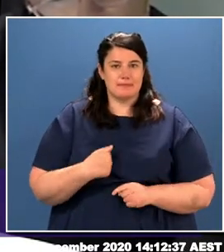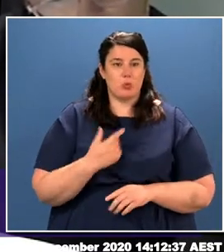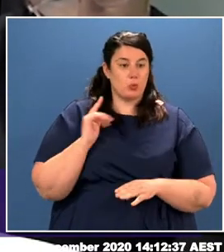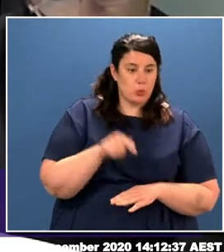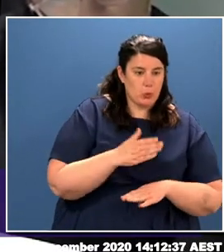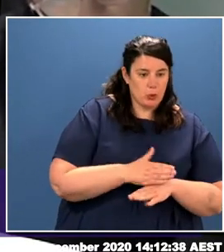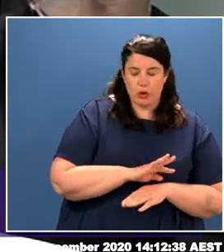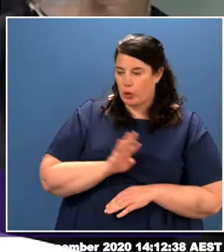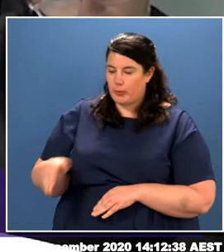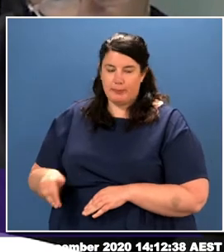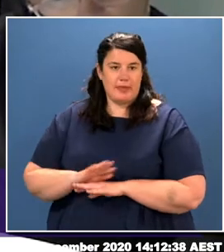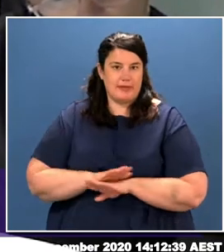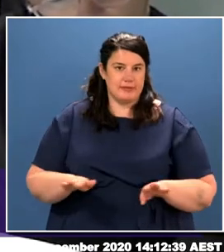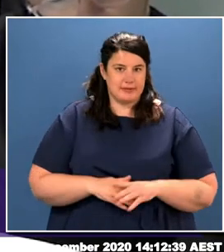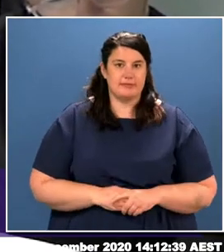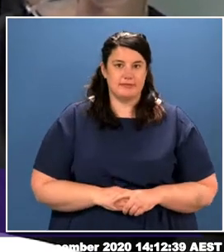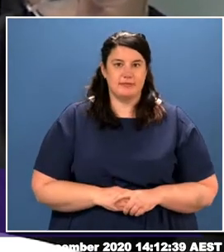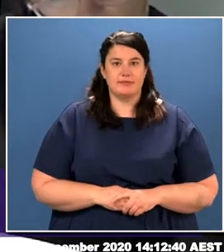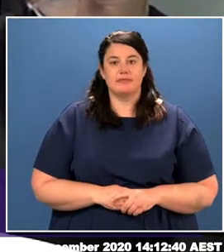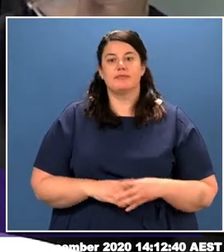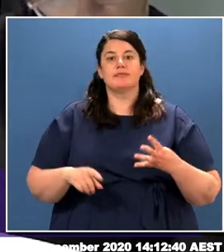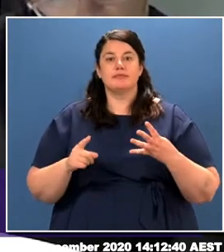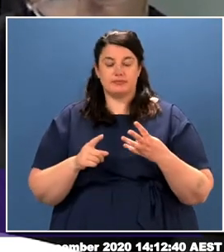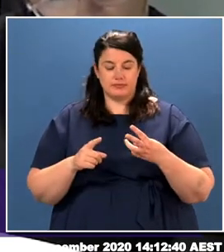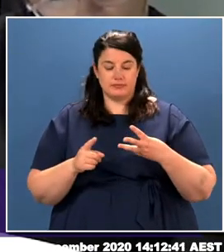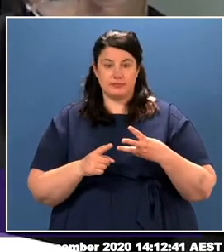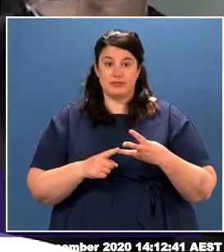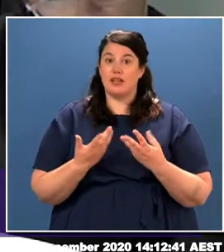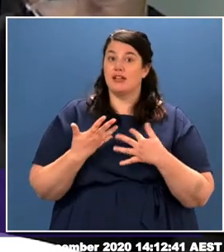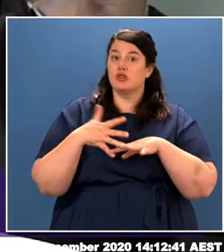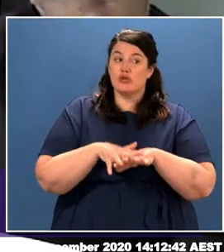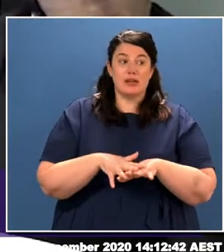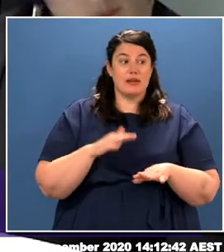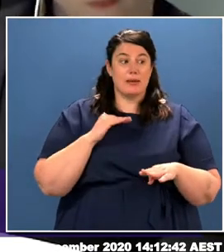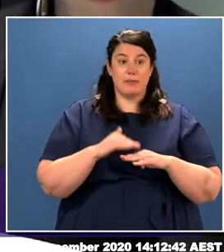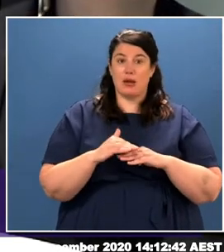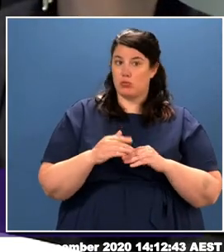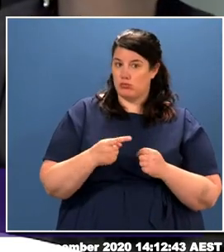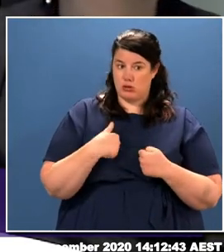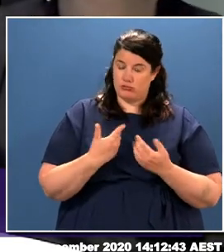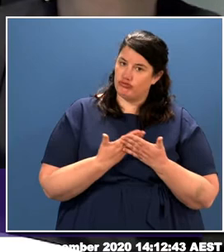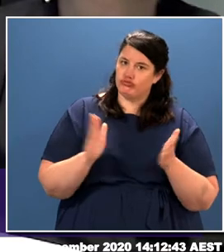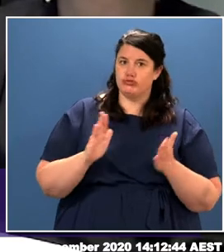And then finally there is also integrating, which is being completely open and honest about their identity and experience.